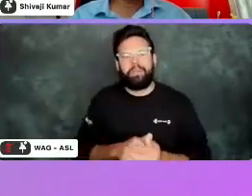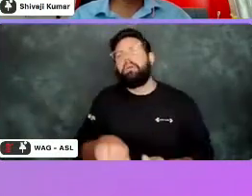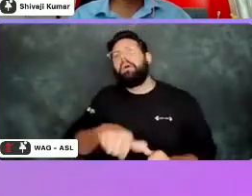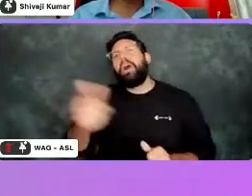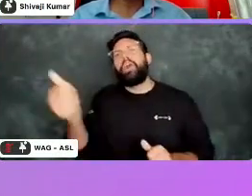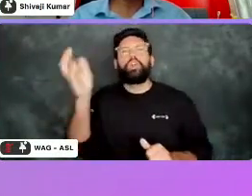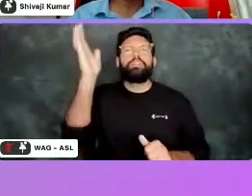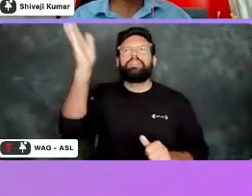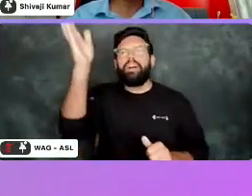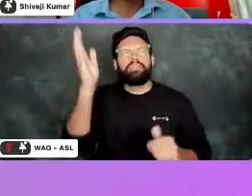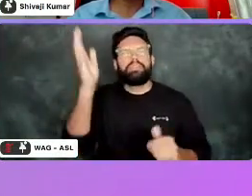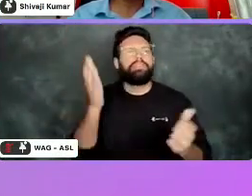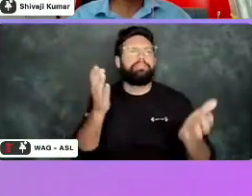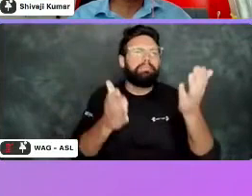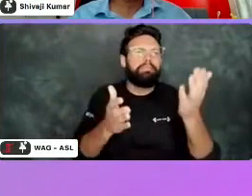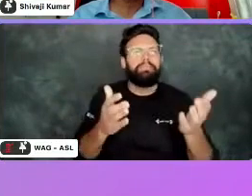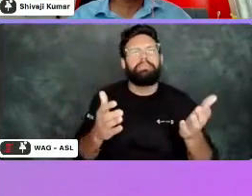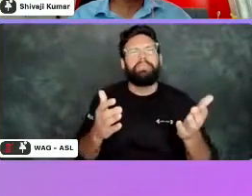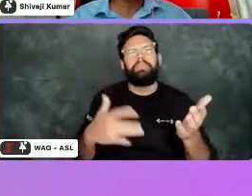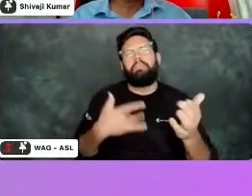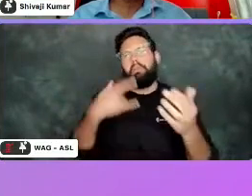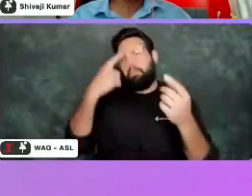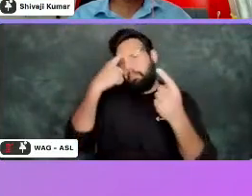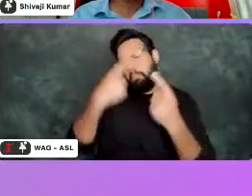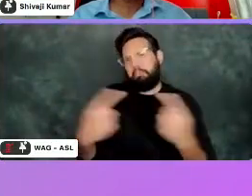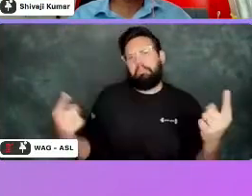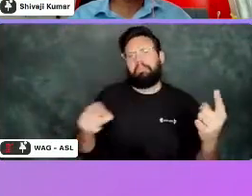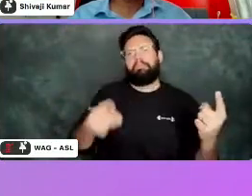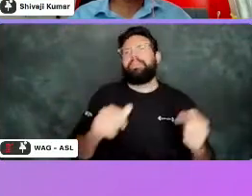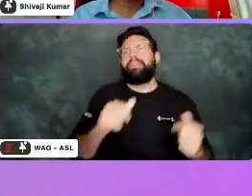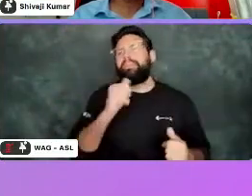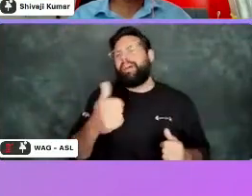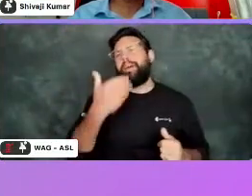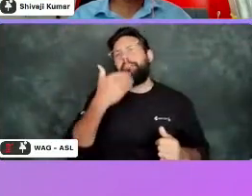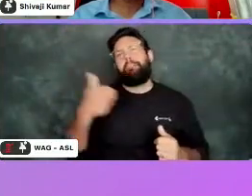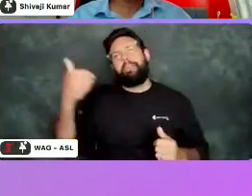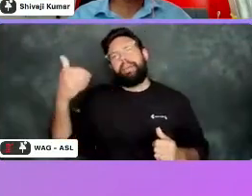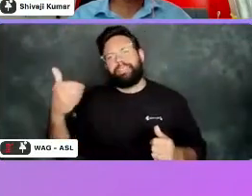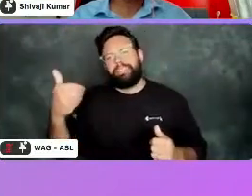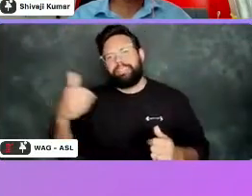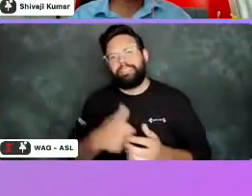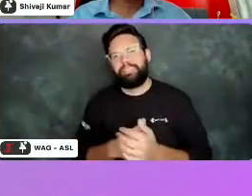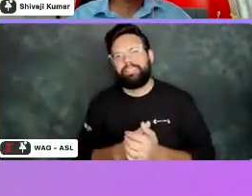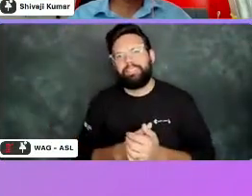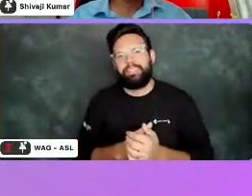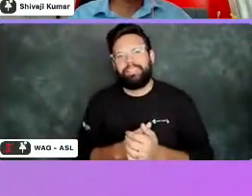We might wanna add visible text when possible when real estate allows for it, or at least a tool tip, but for simplicity's sake,